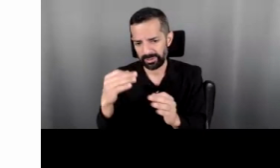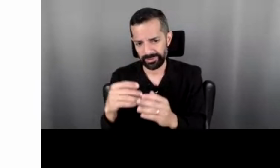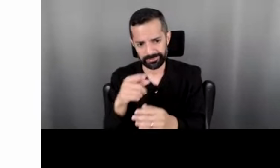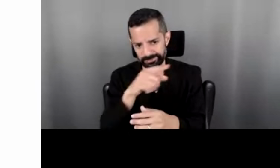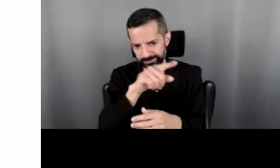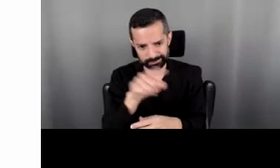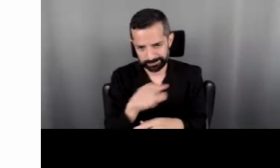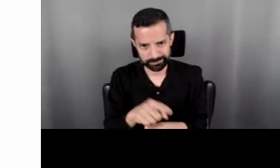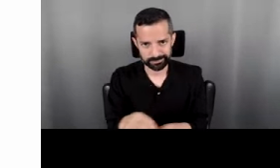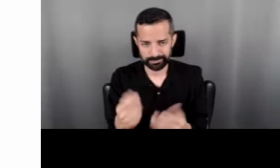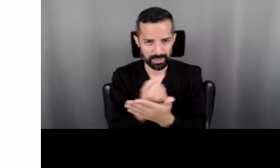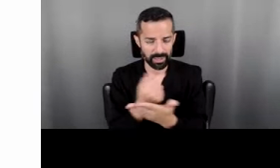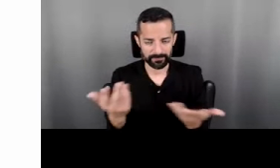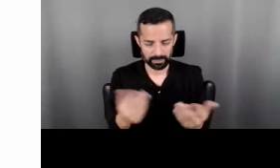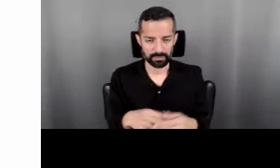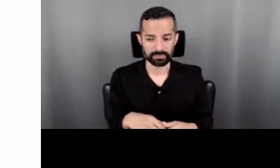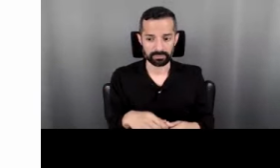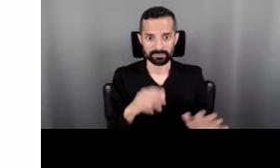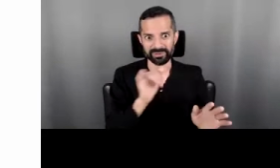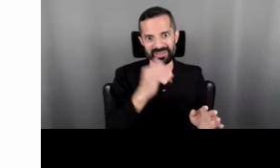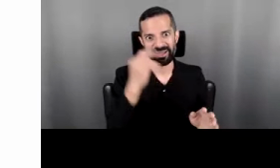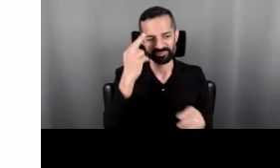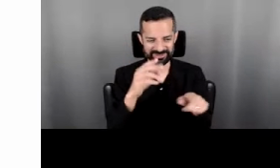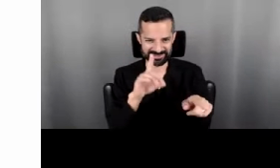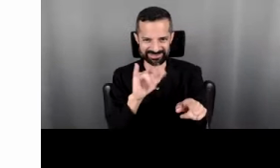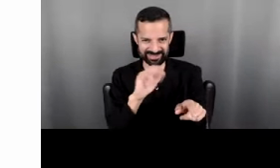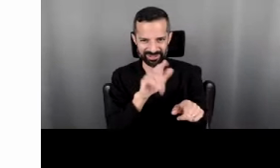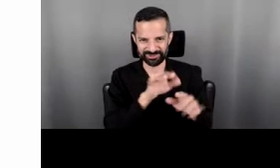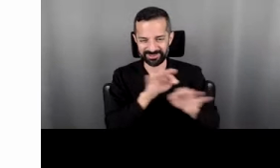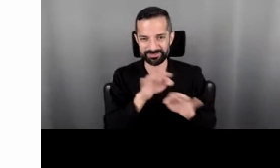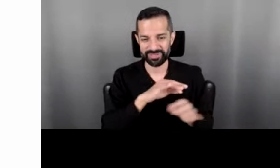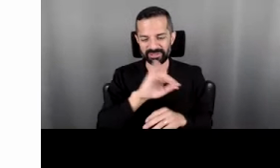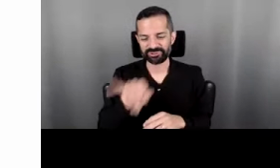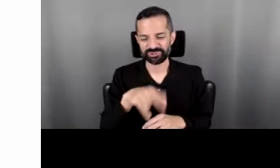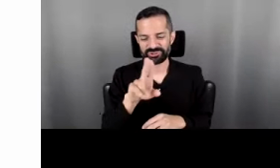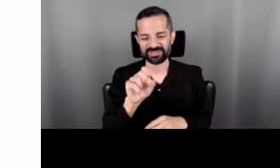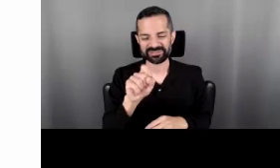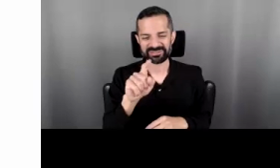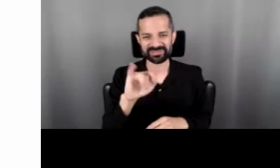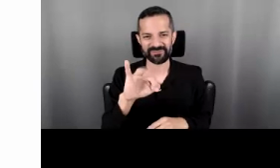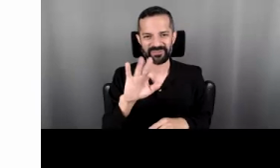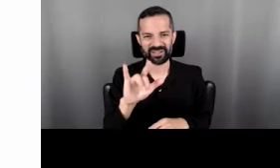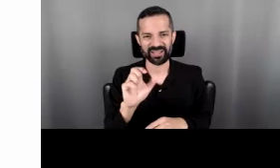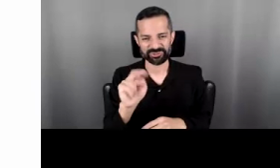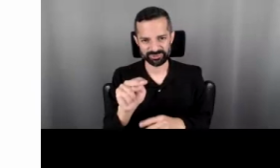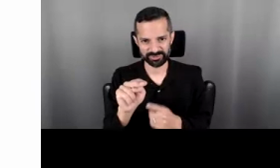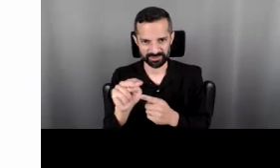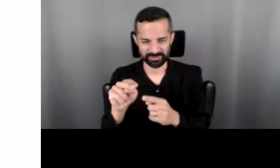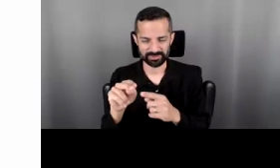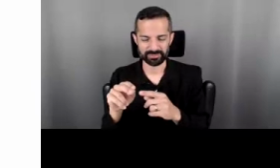So Daniel was talking about that's the space to advocate. So really let the folks who are reviewing this understand